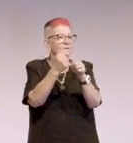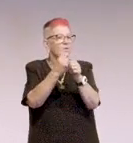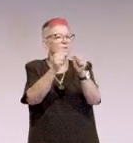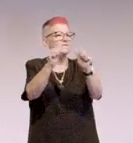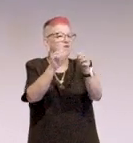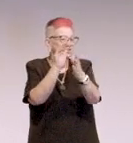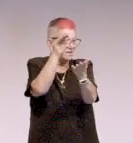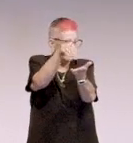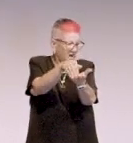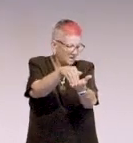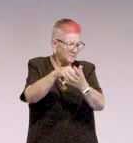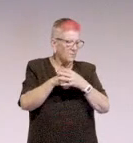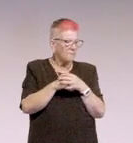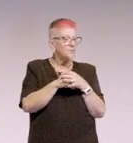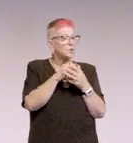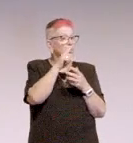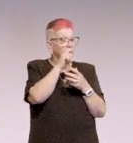You can also make it part of your design system.